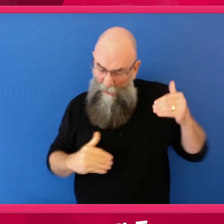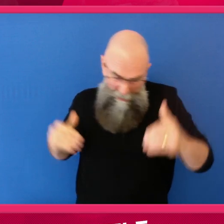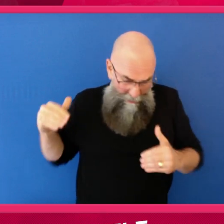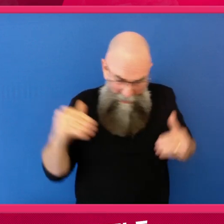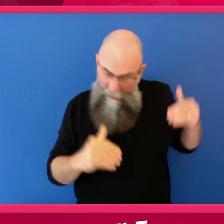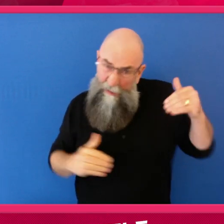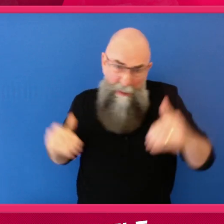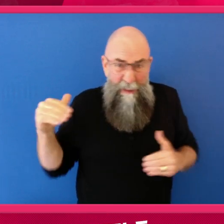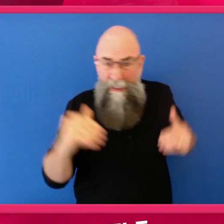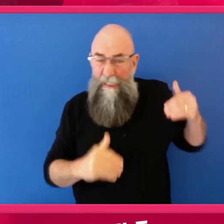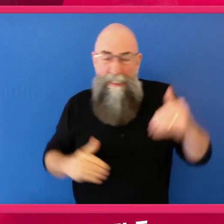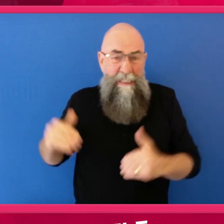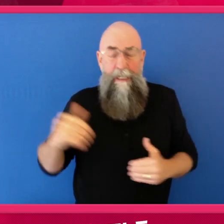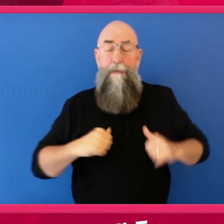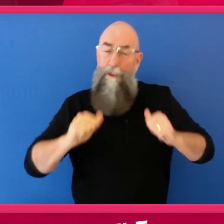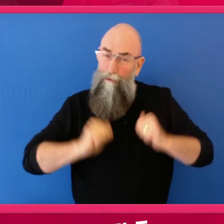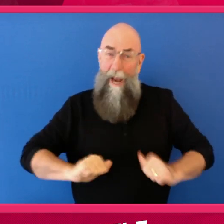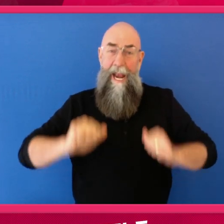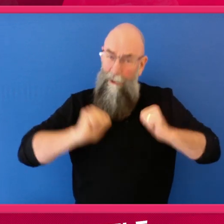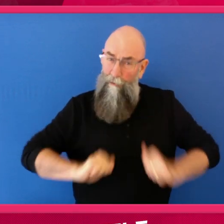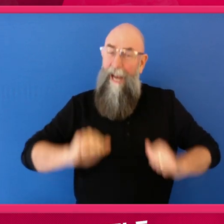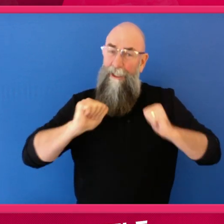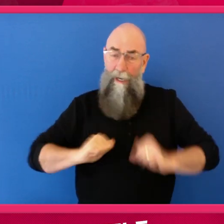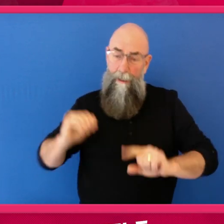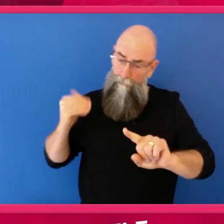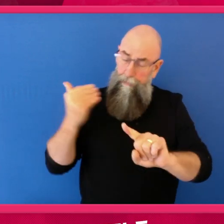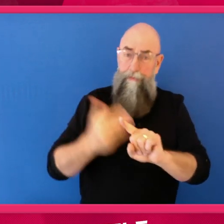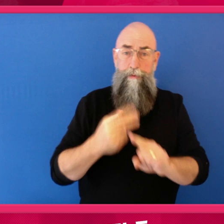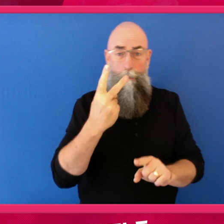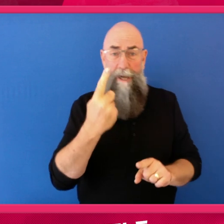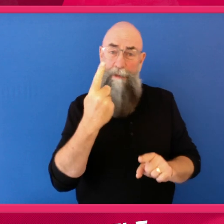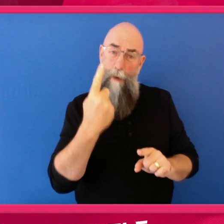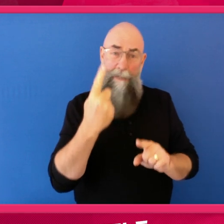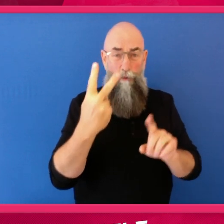and often in training over the past like 18 months, 24 months, that I just really did